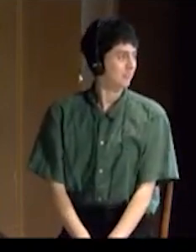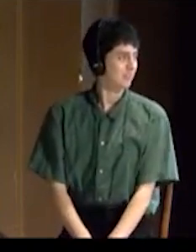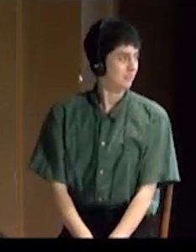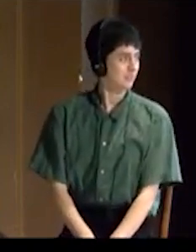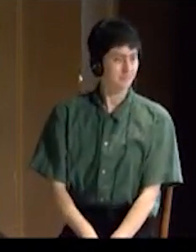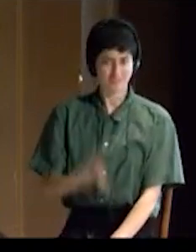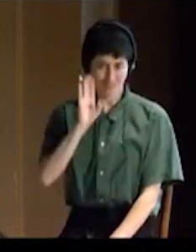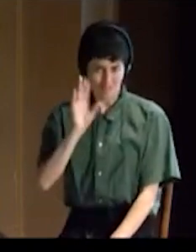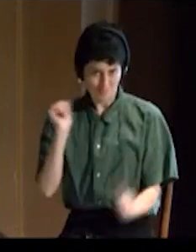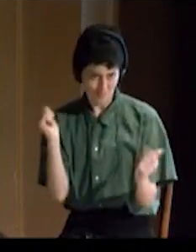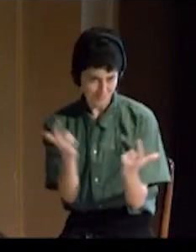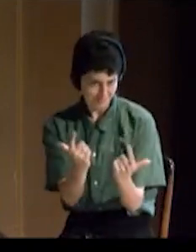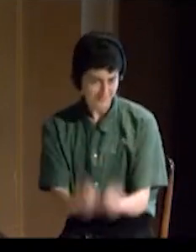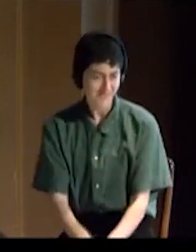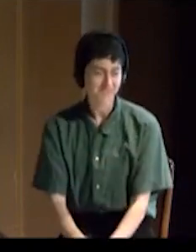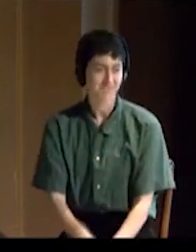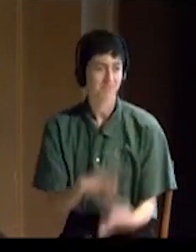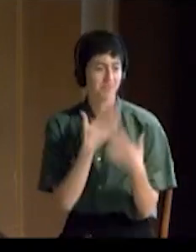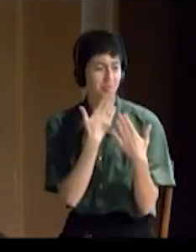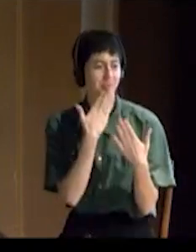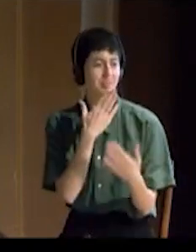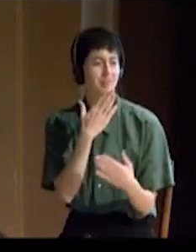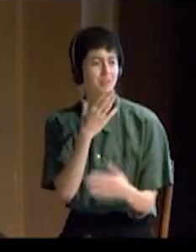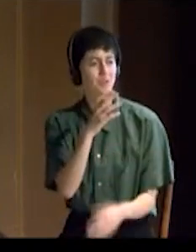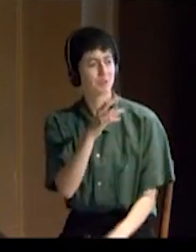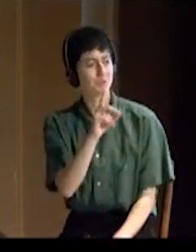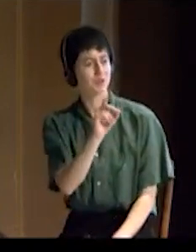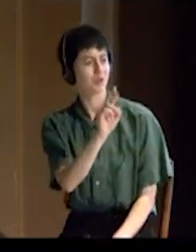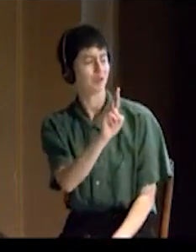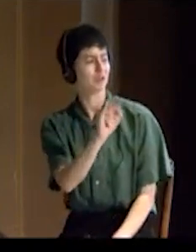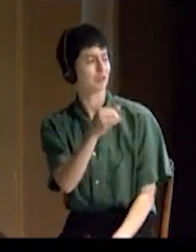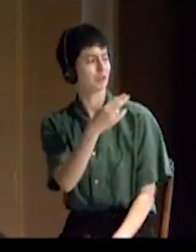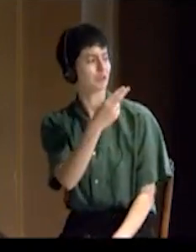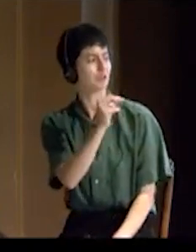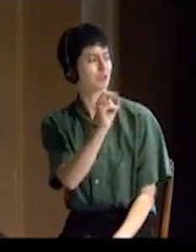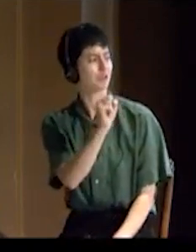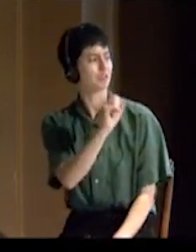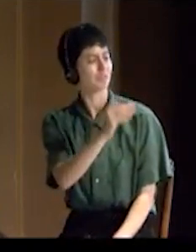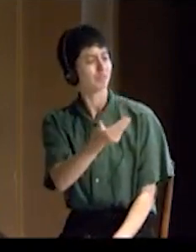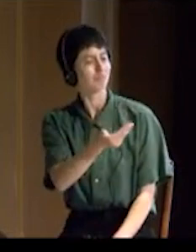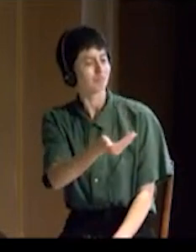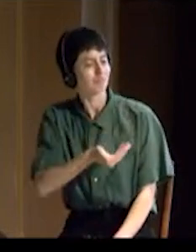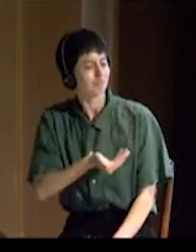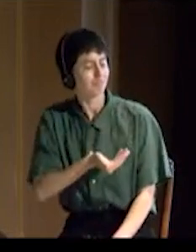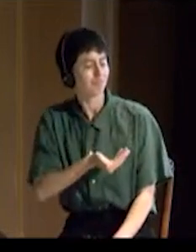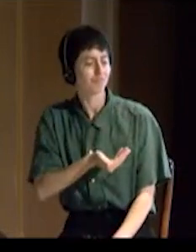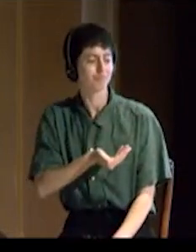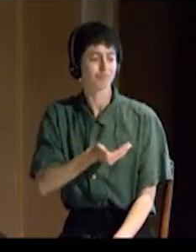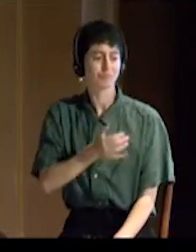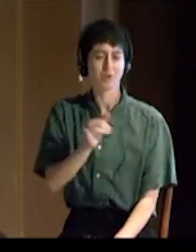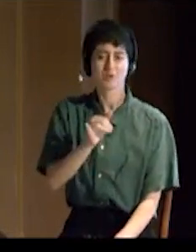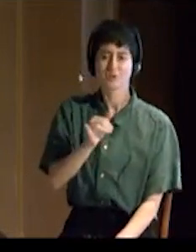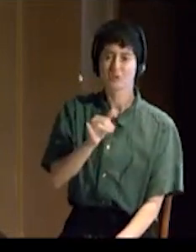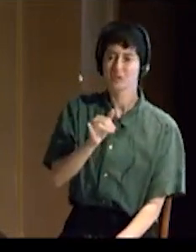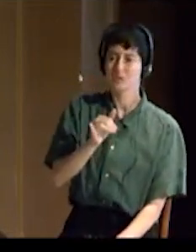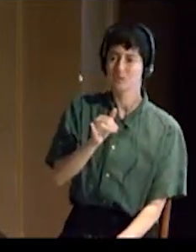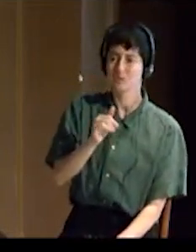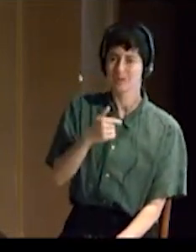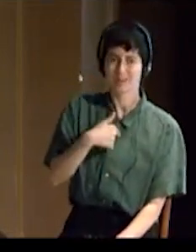Hello, everyone. Thank you, Dr. Johnson, for the introduction and for the invitation to be here. I'm really excited to be back